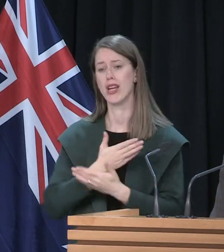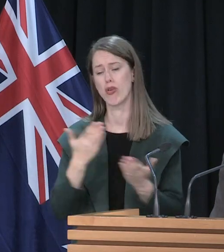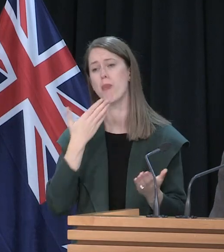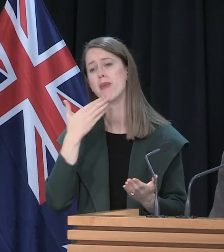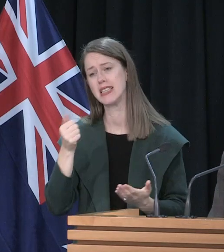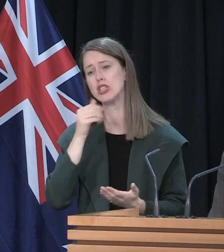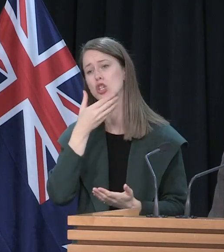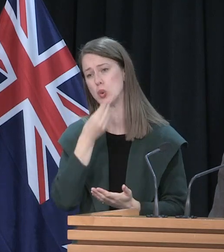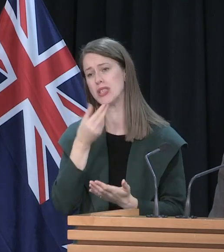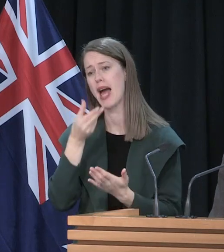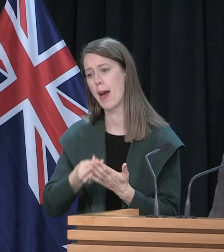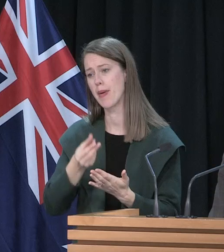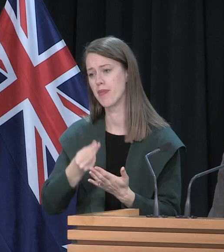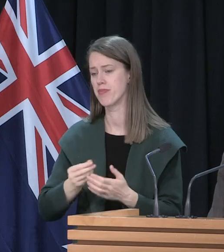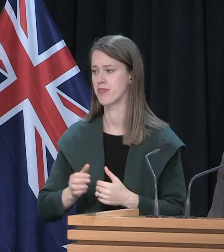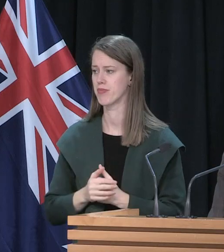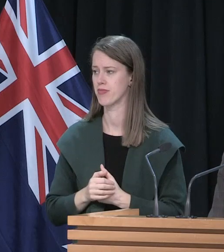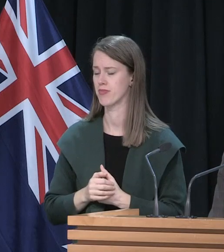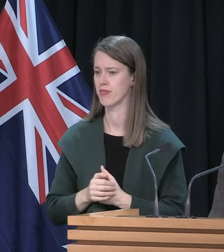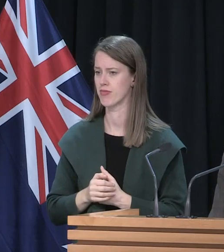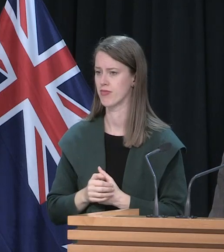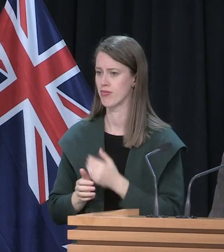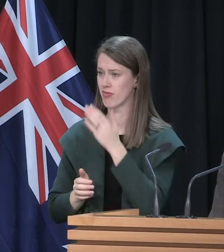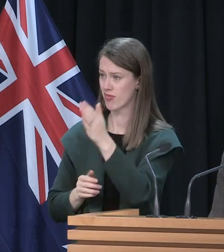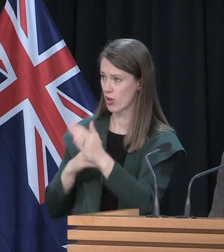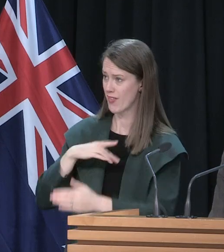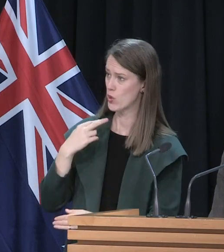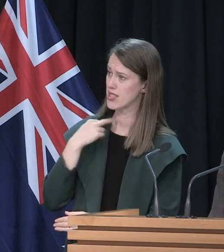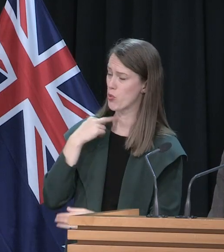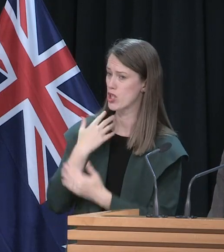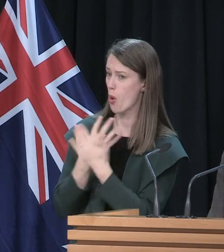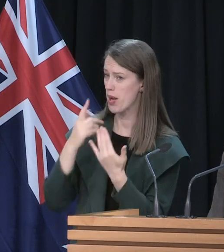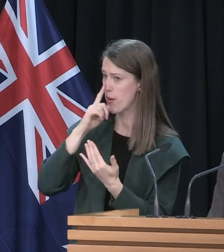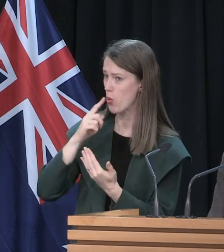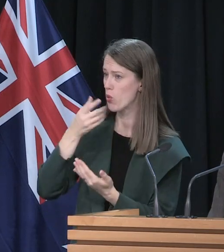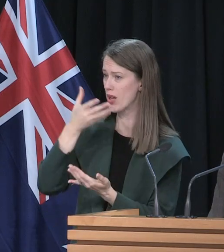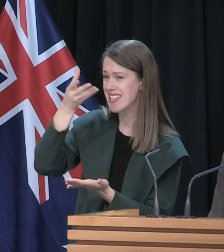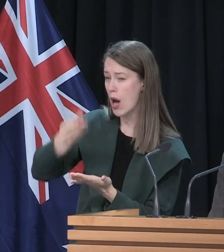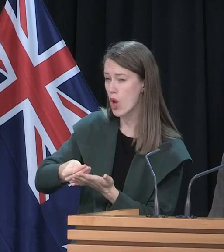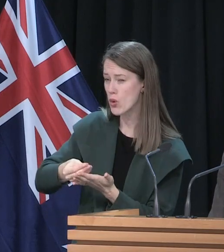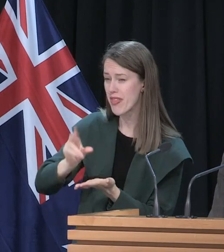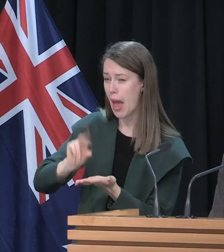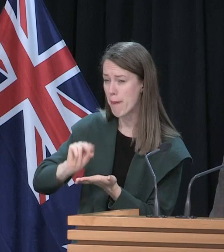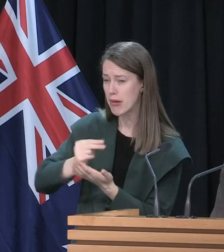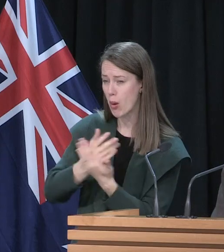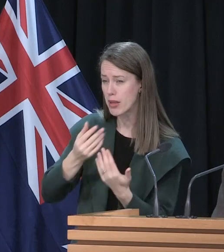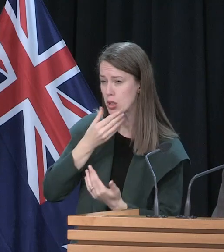announcements on that in due course, but at the moment, we